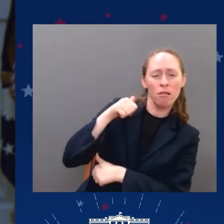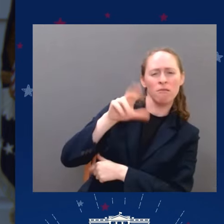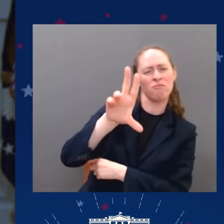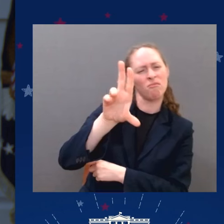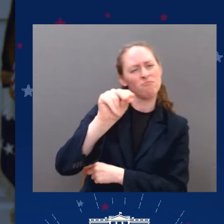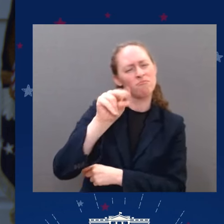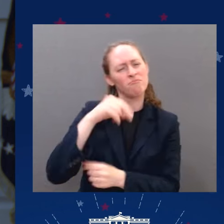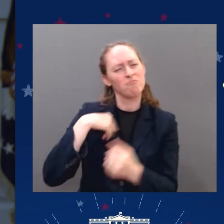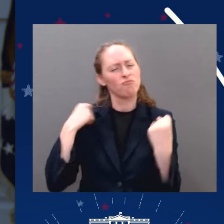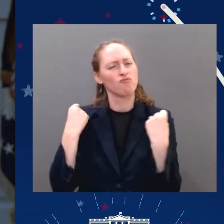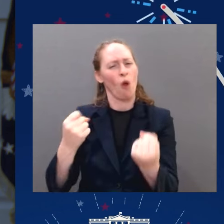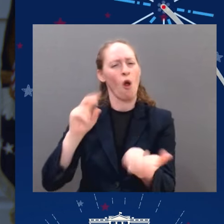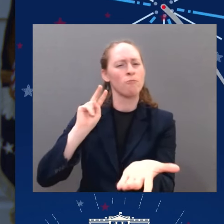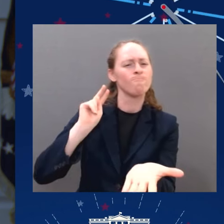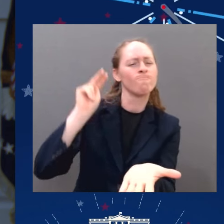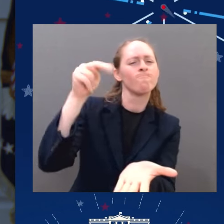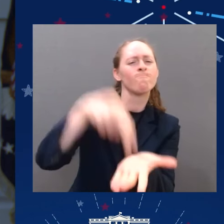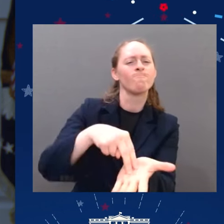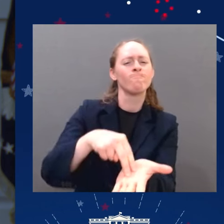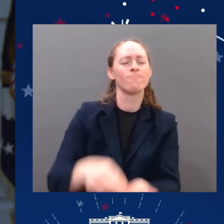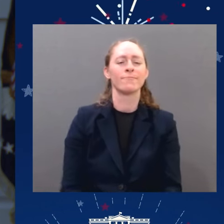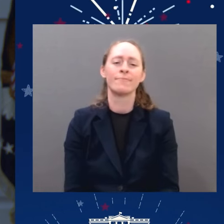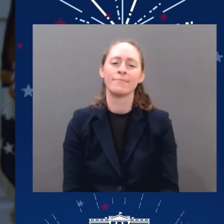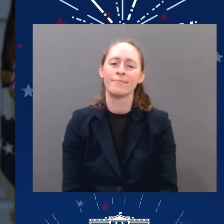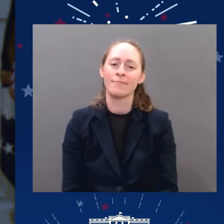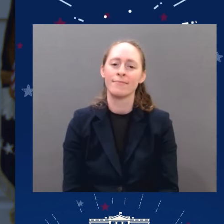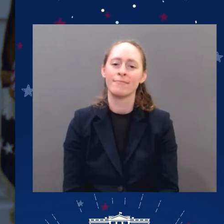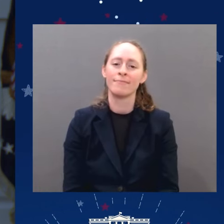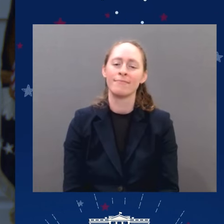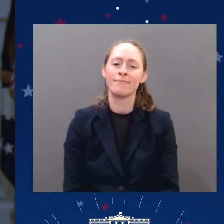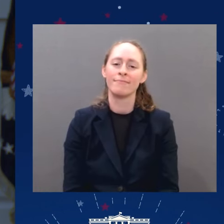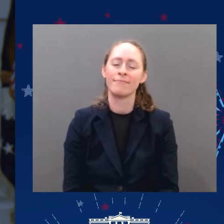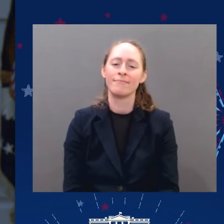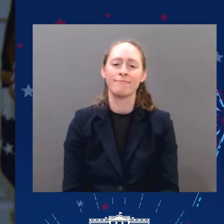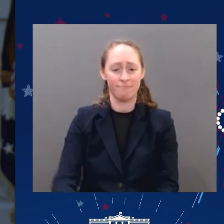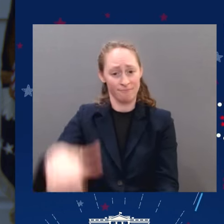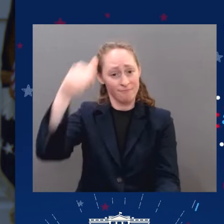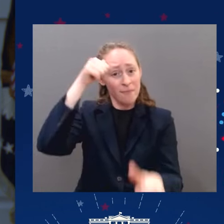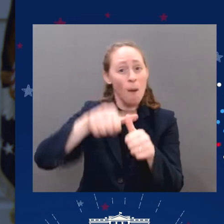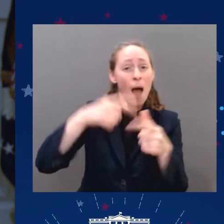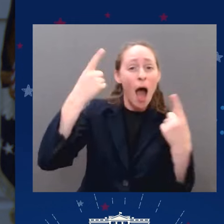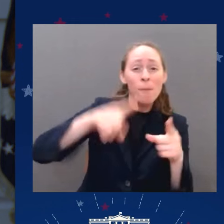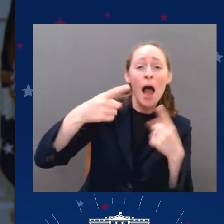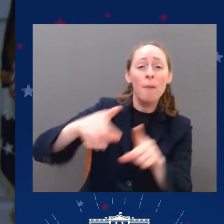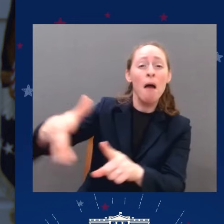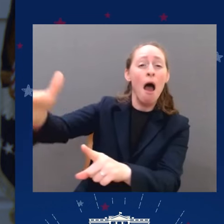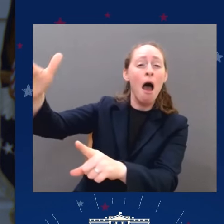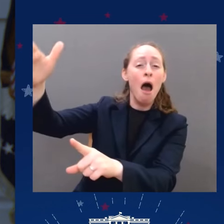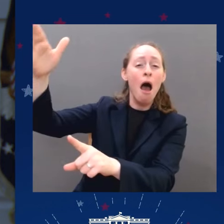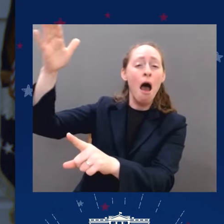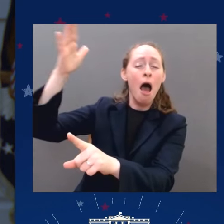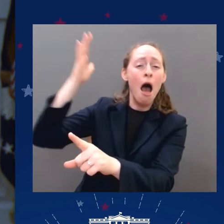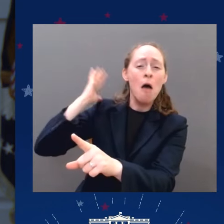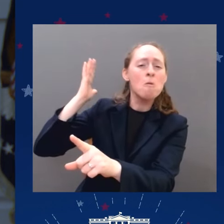and at our best, what we strive for. It's "We the people." Not a hollow phrase in America.